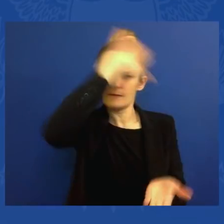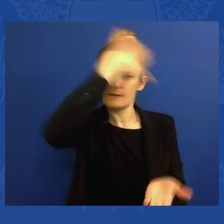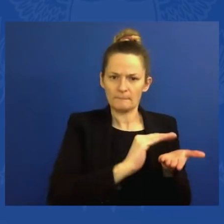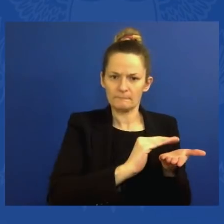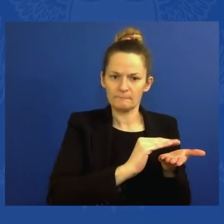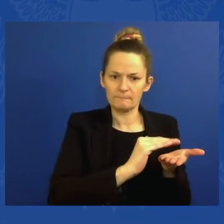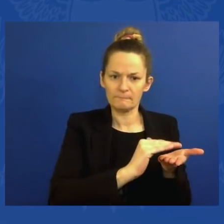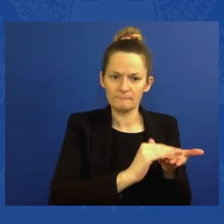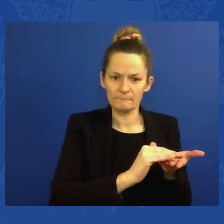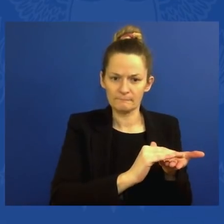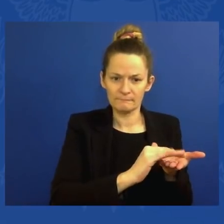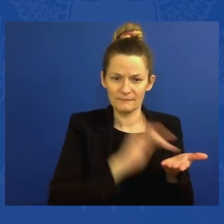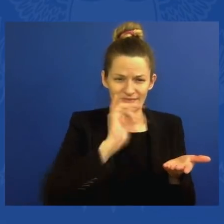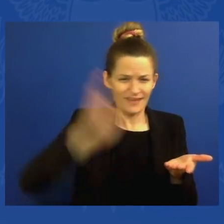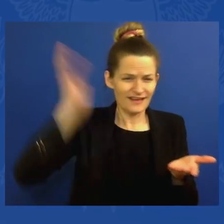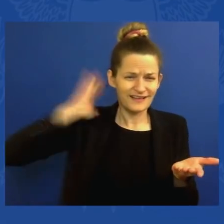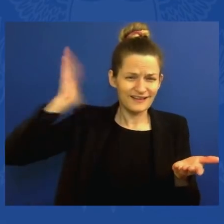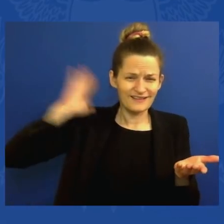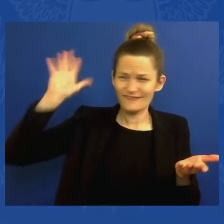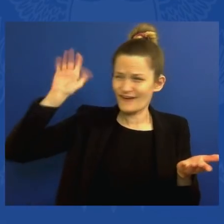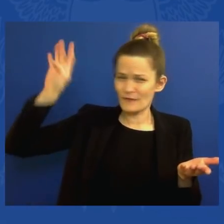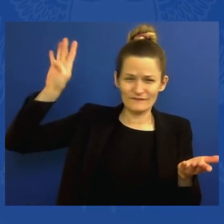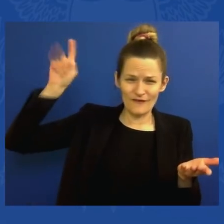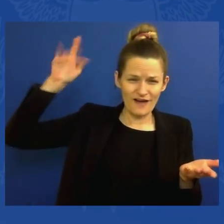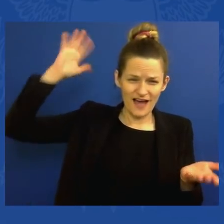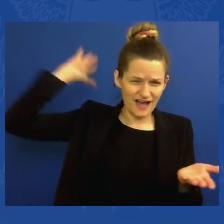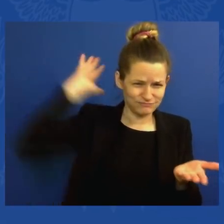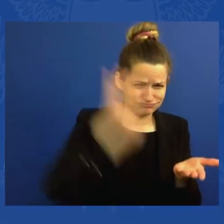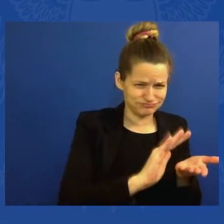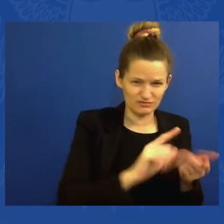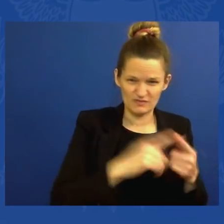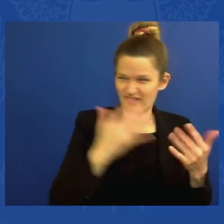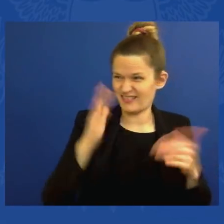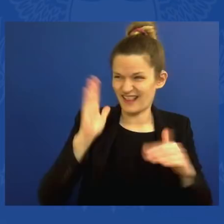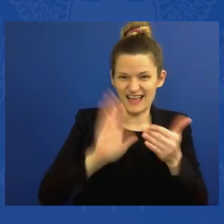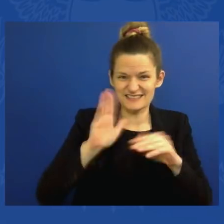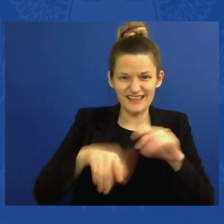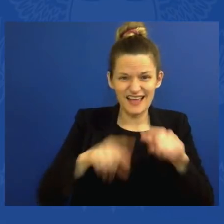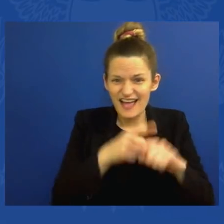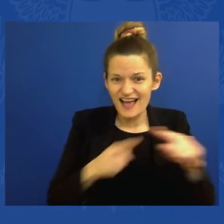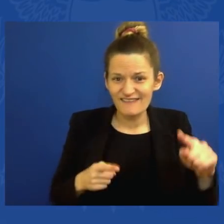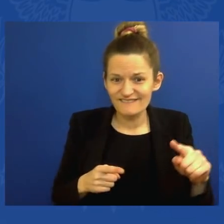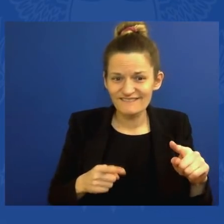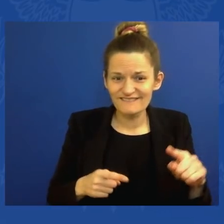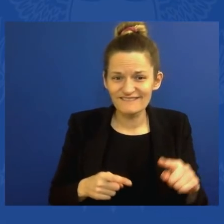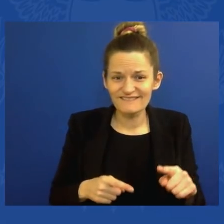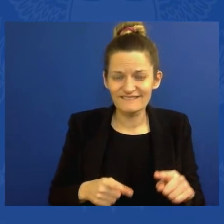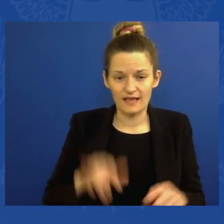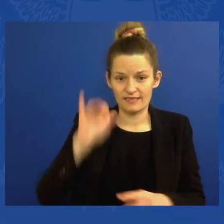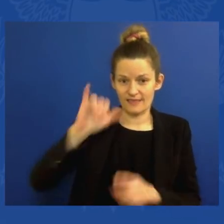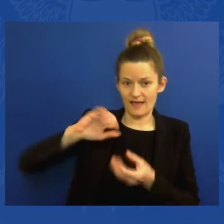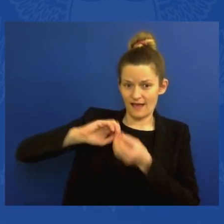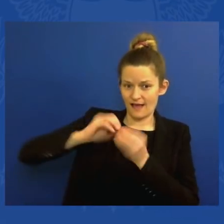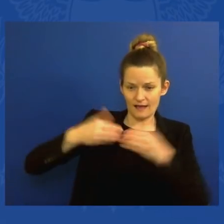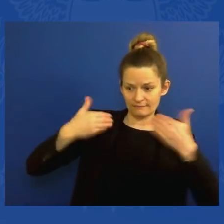beginning in 2021 -- which is the fastest decline in the unemployment rate in recorded history because of all of you.